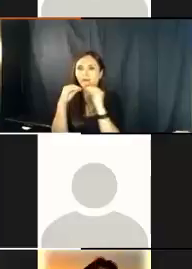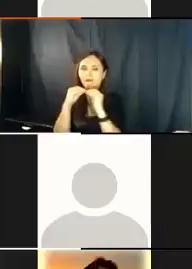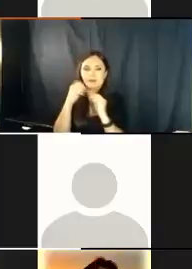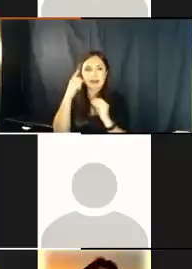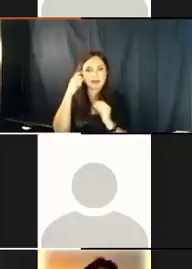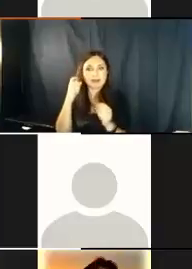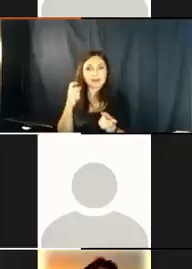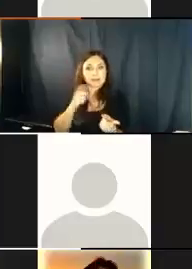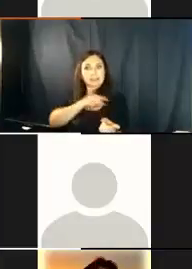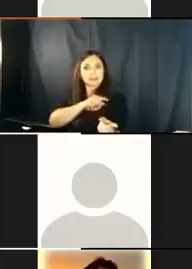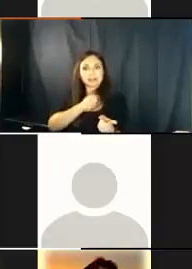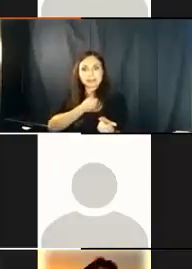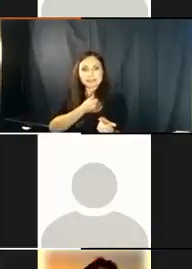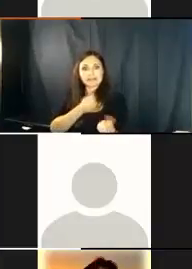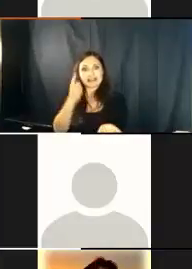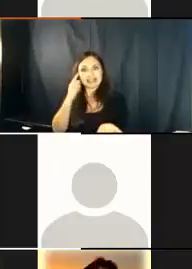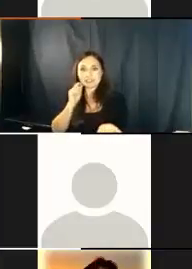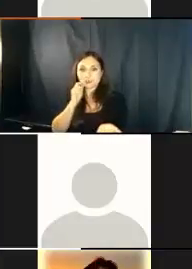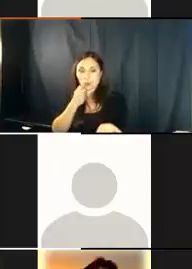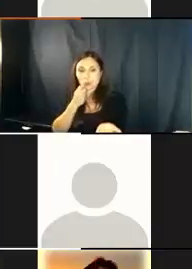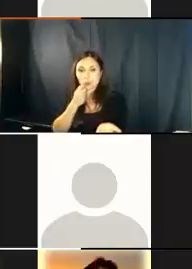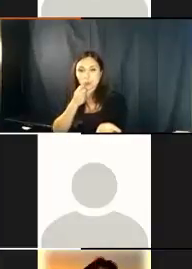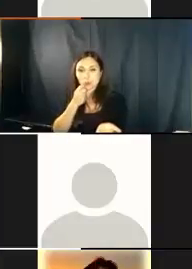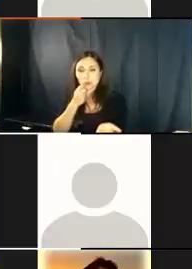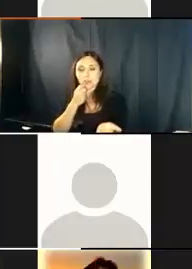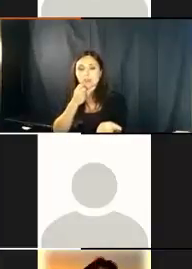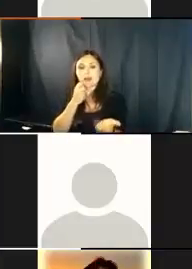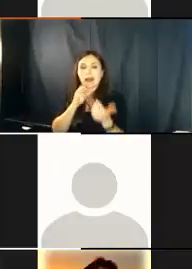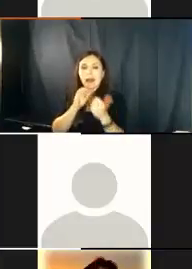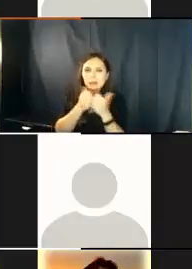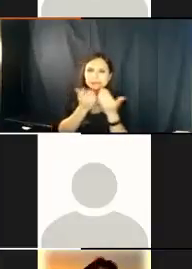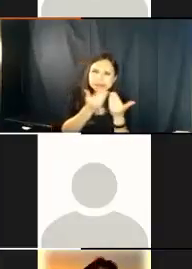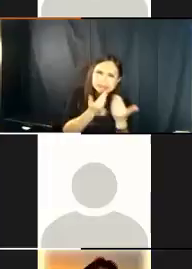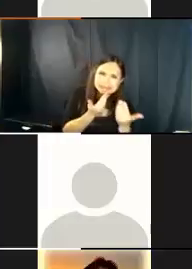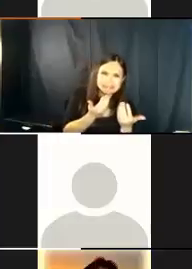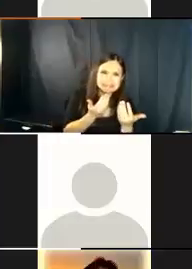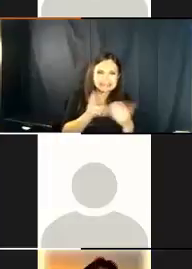But if I can't share why is it practical and how is it going to help me do something then